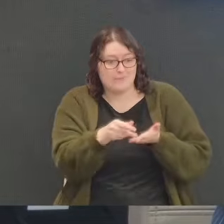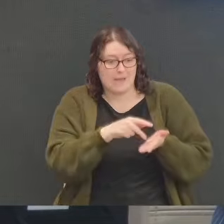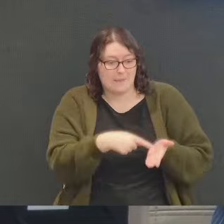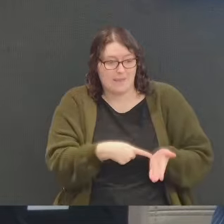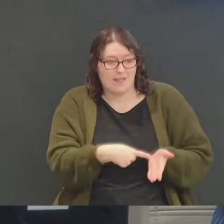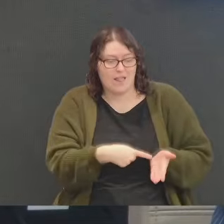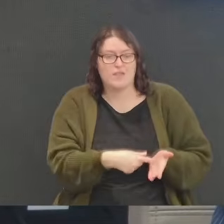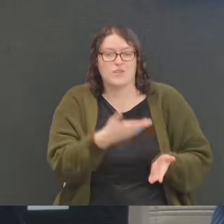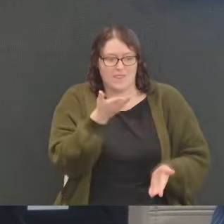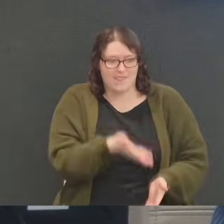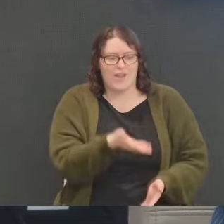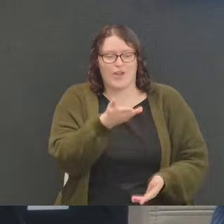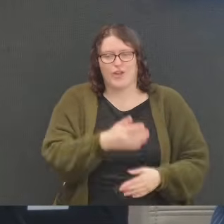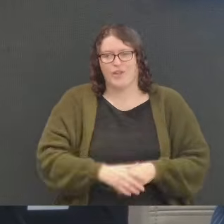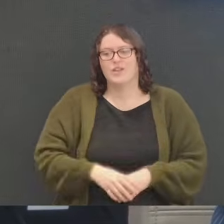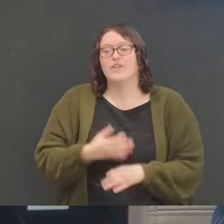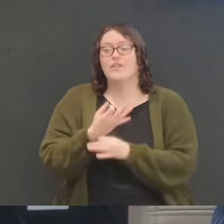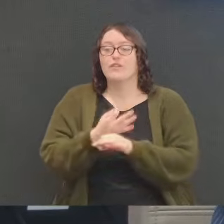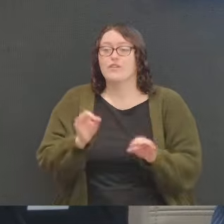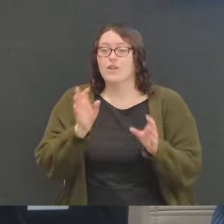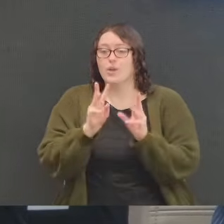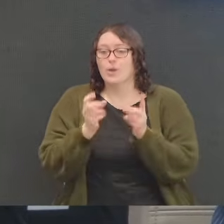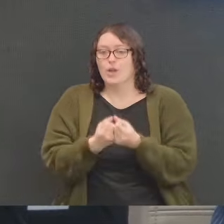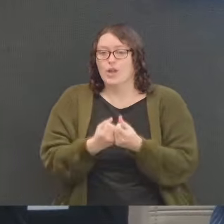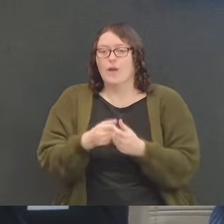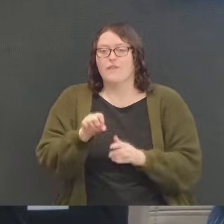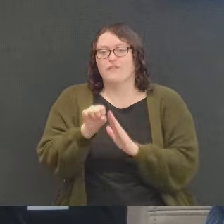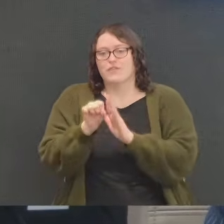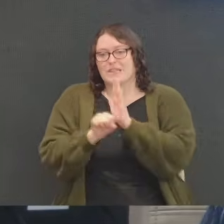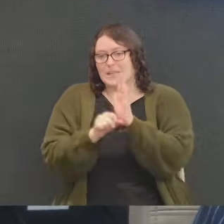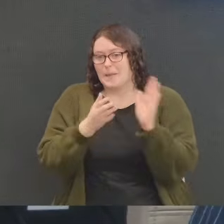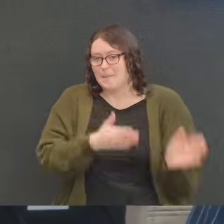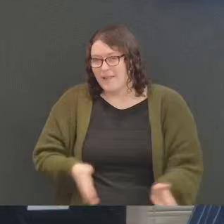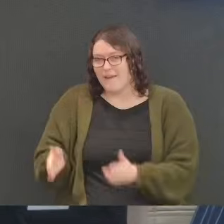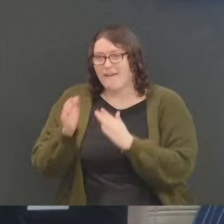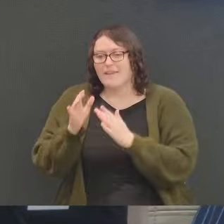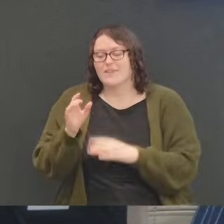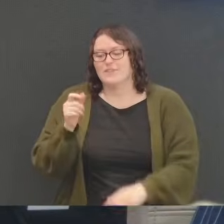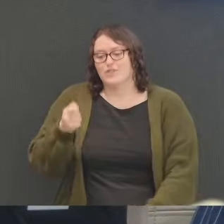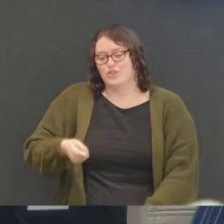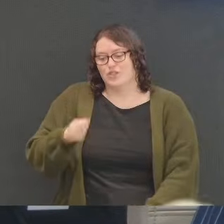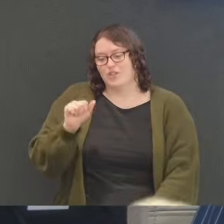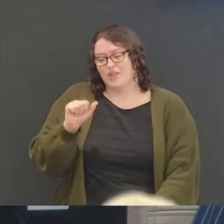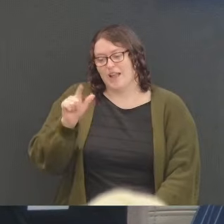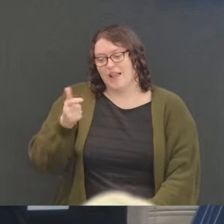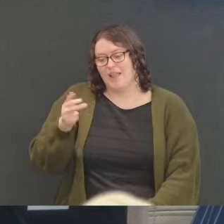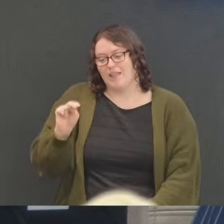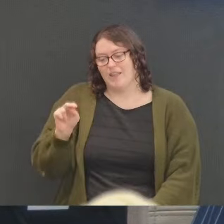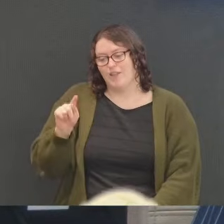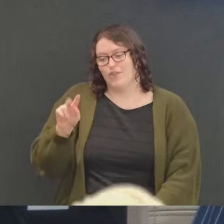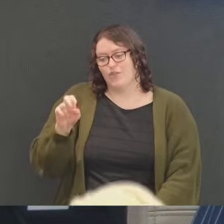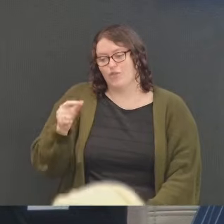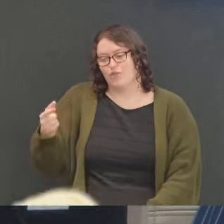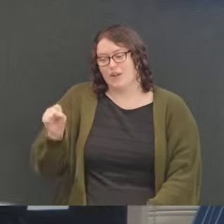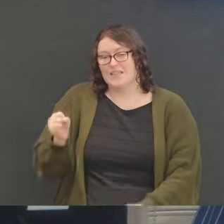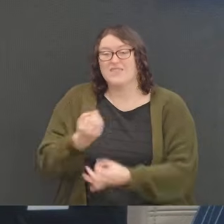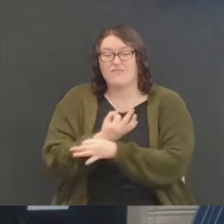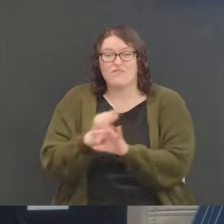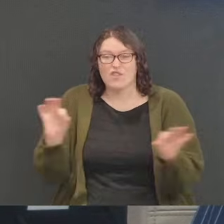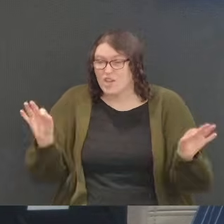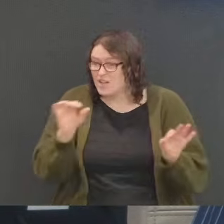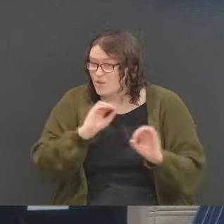be a free workshop on estate planning by Judge Allen Triggs at no cost and a number of other